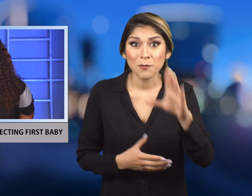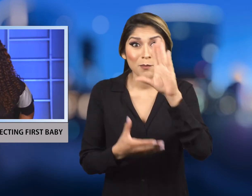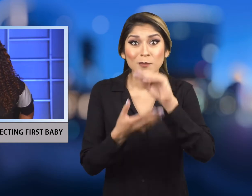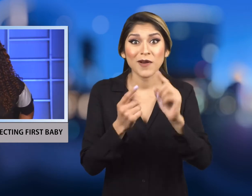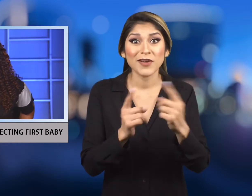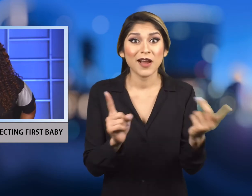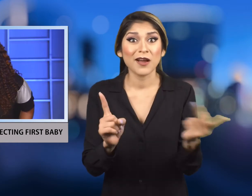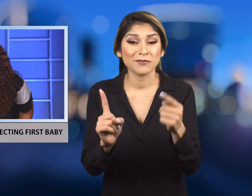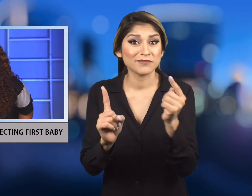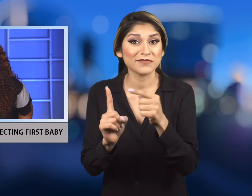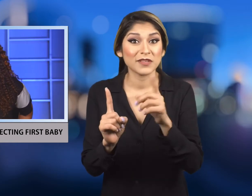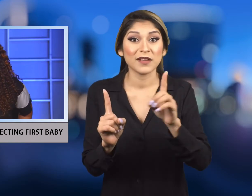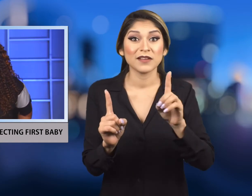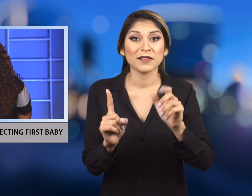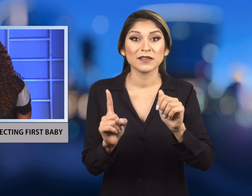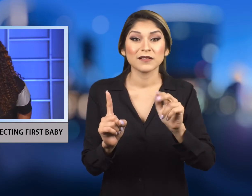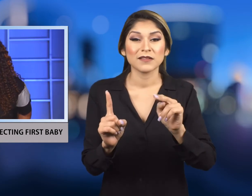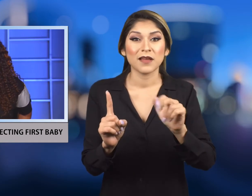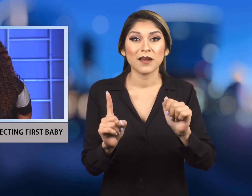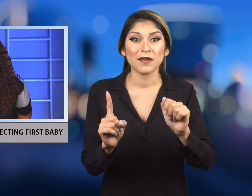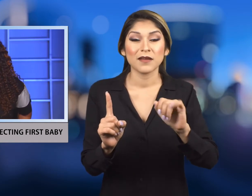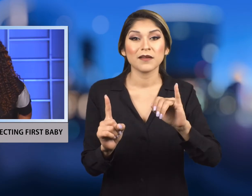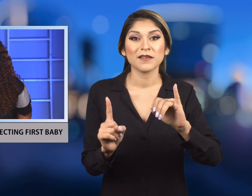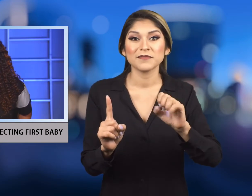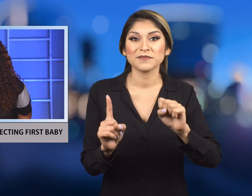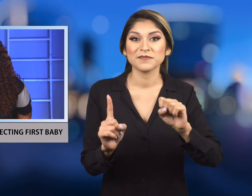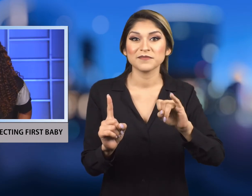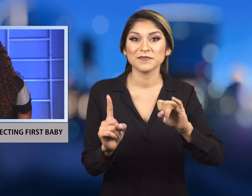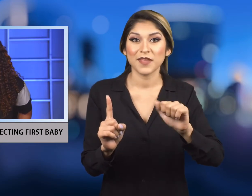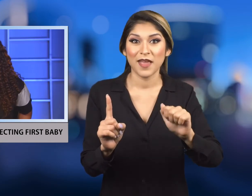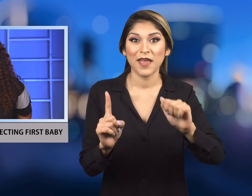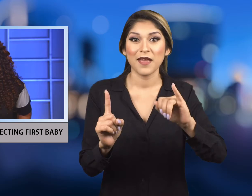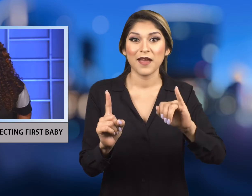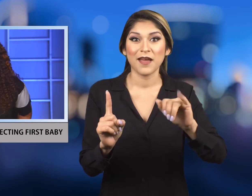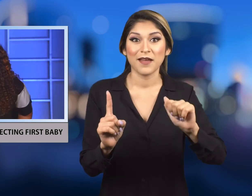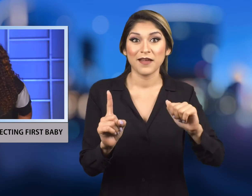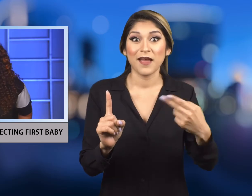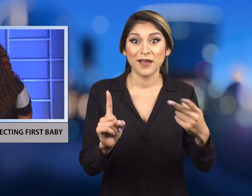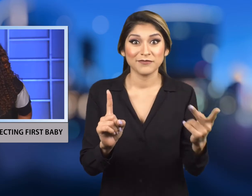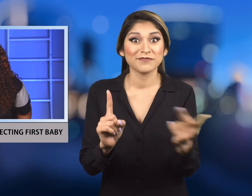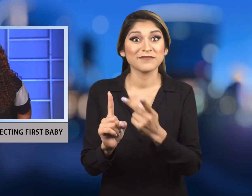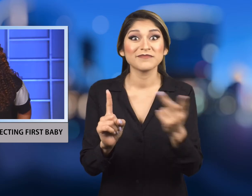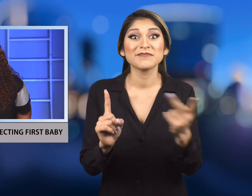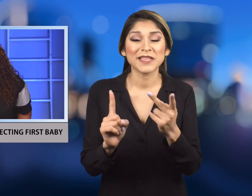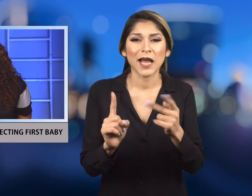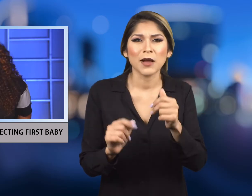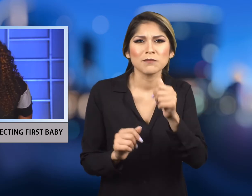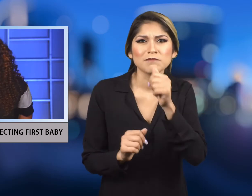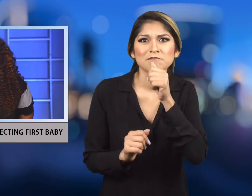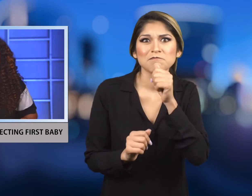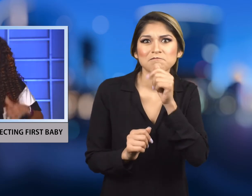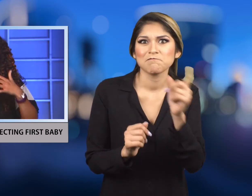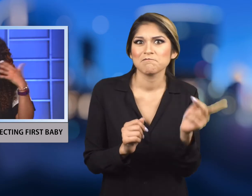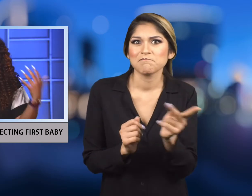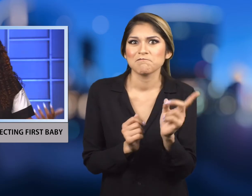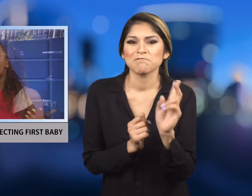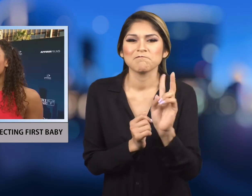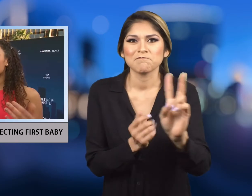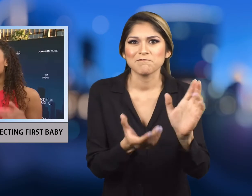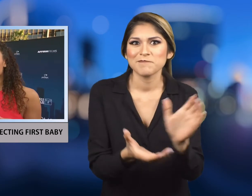boyfriend Dana Isaiah in July.